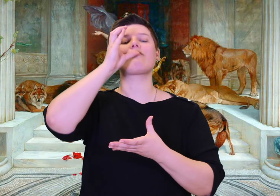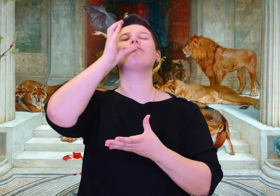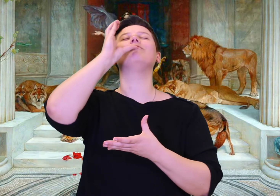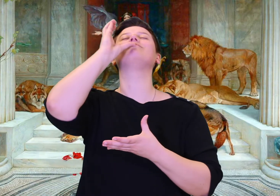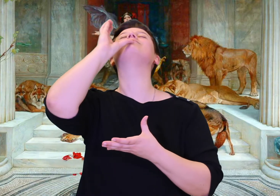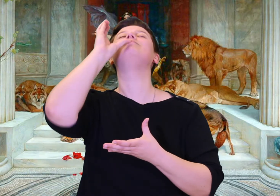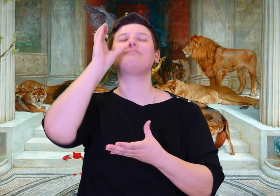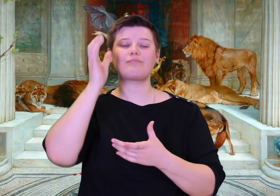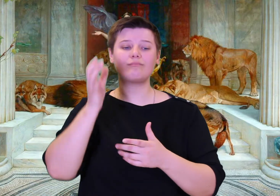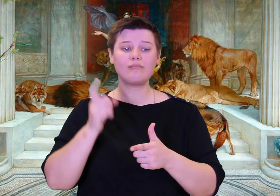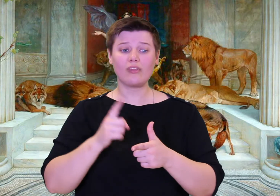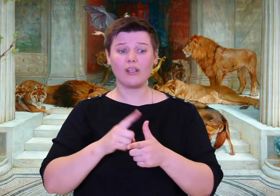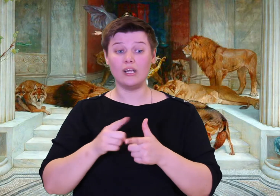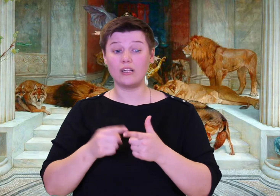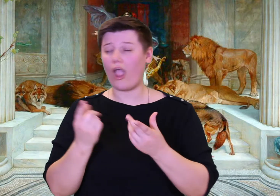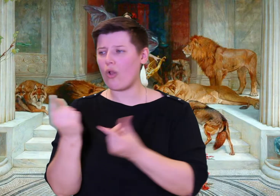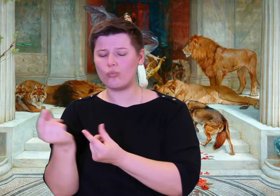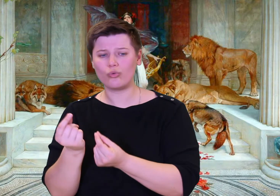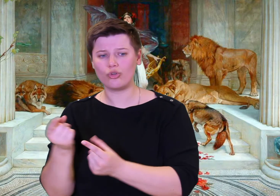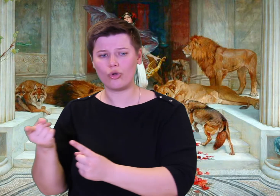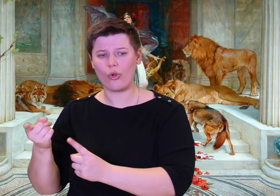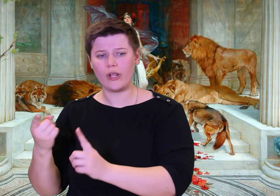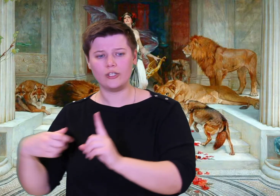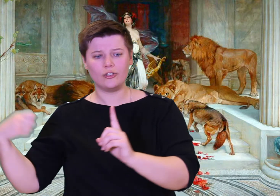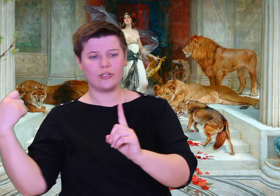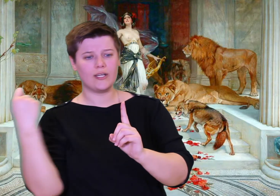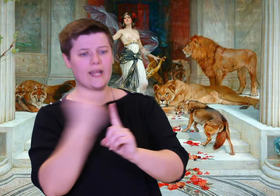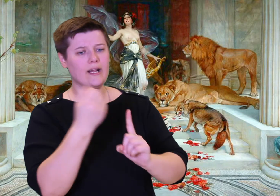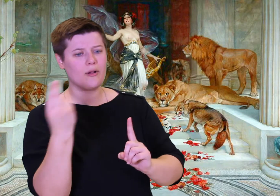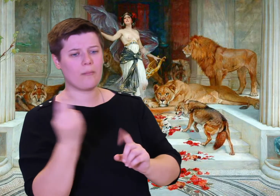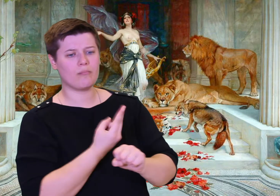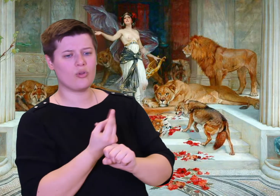They took and drank the mixture.